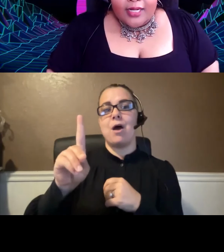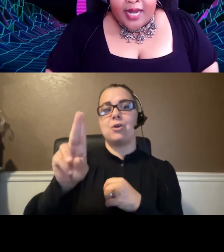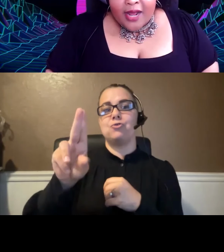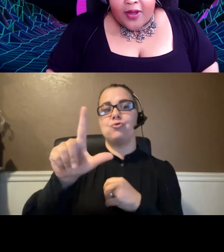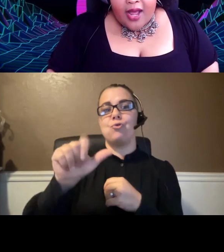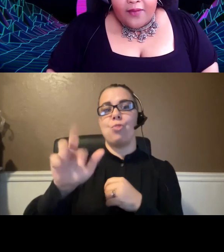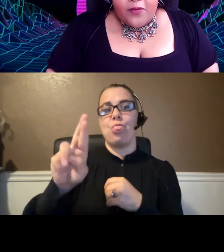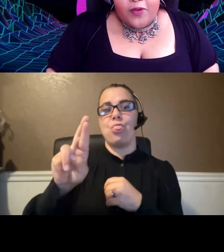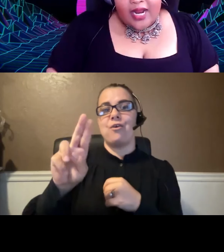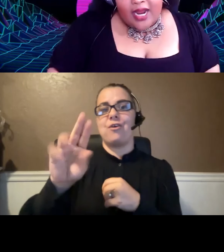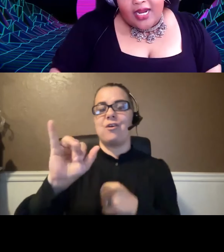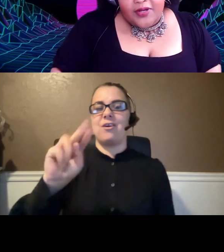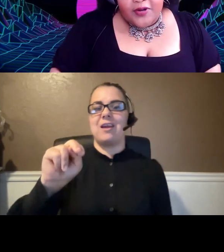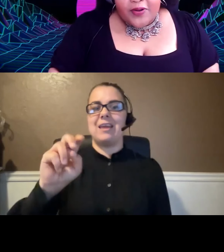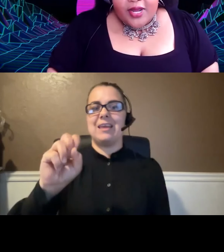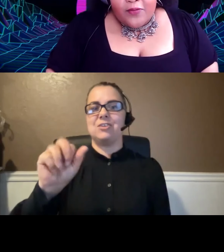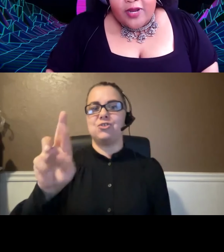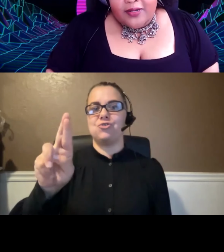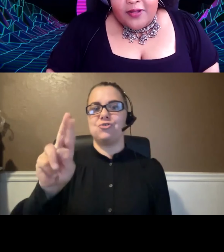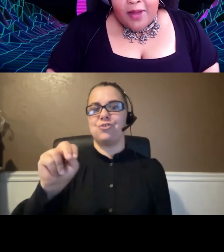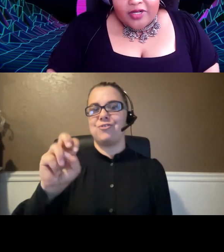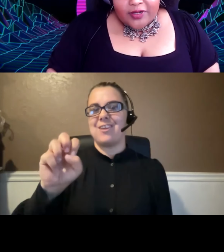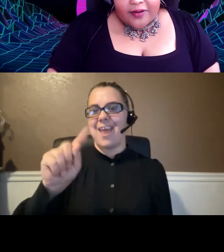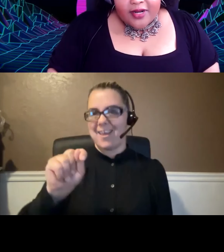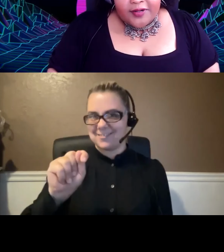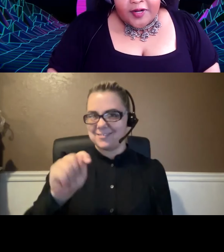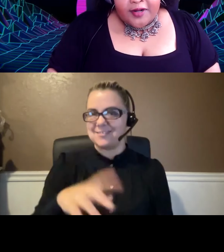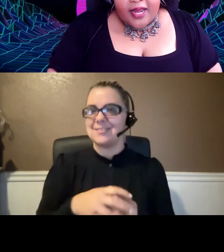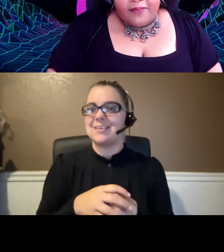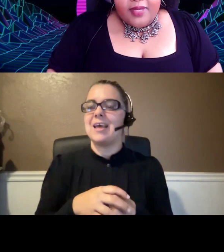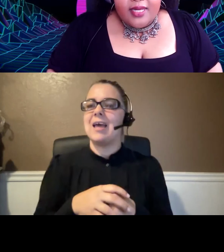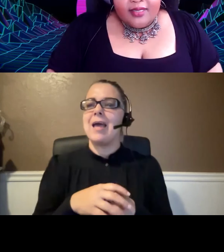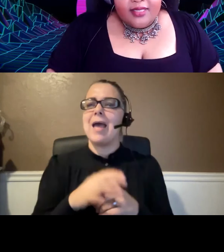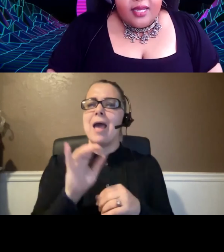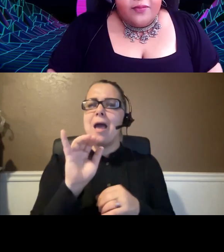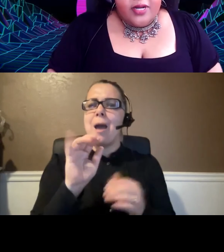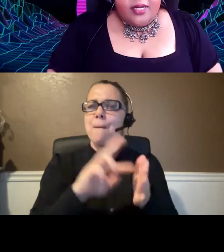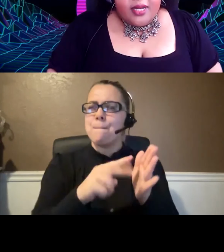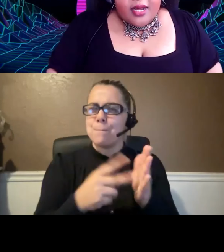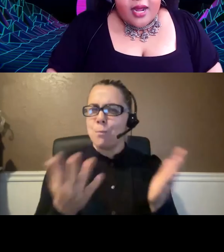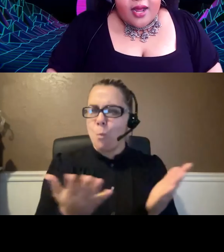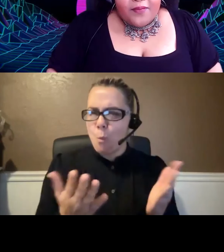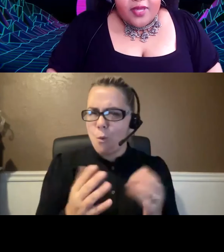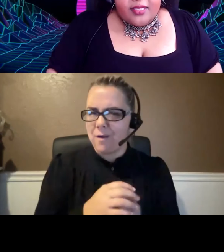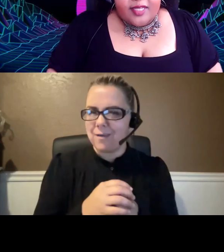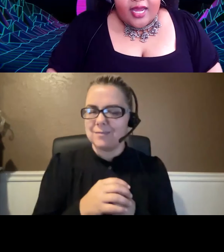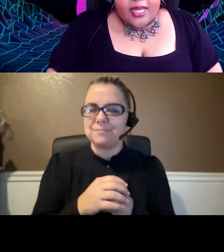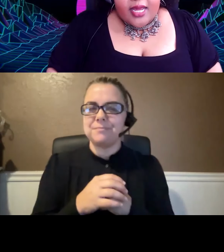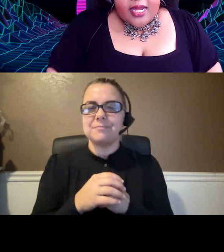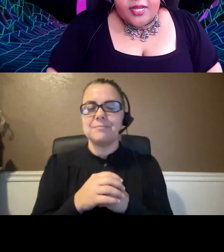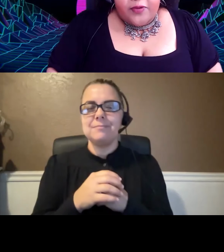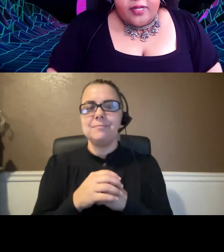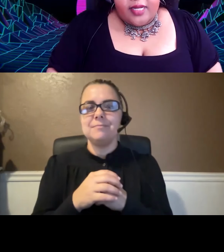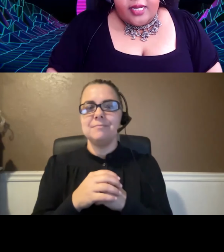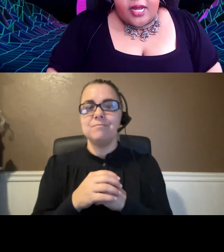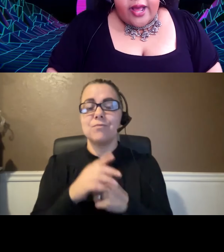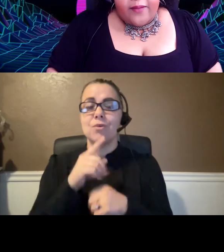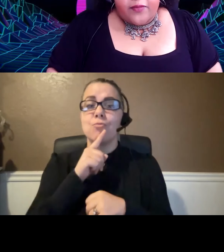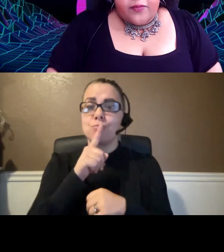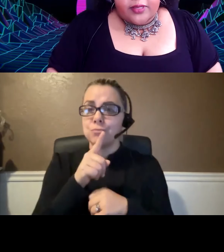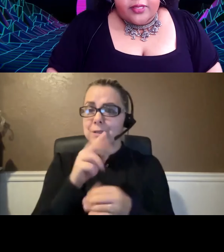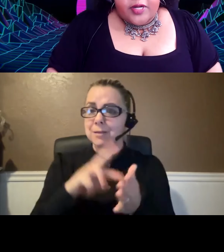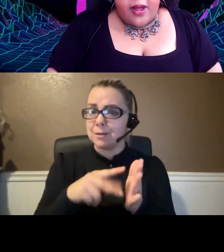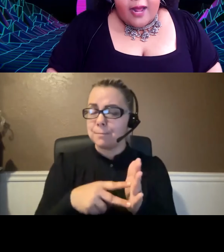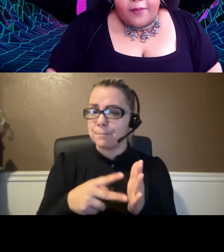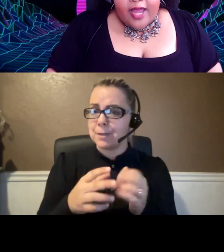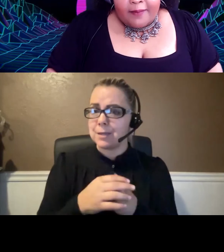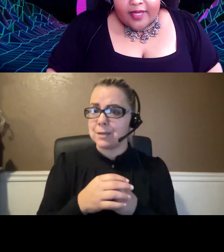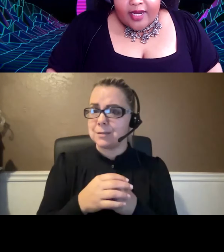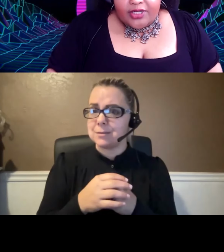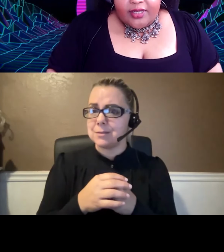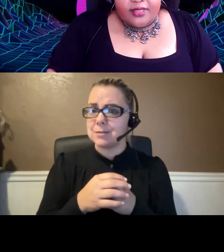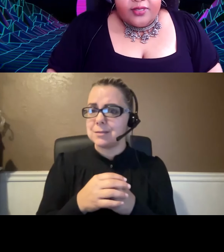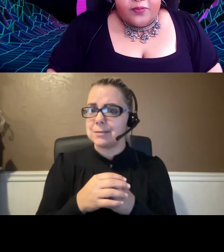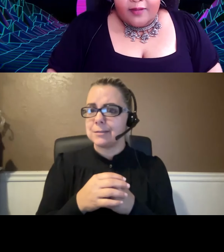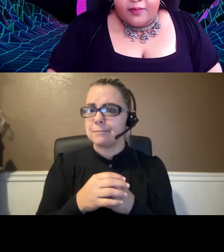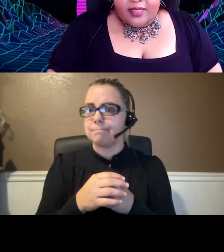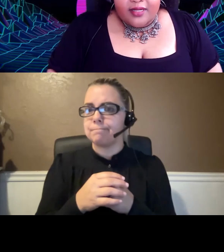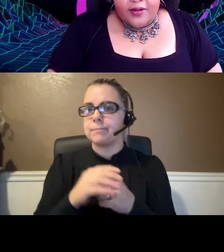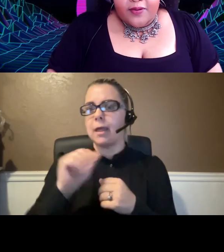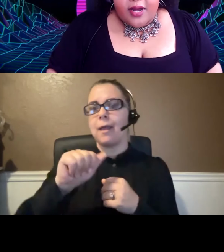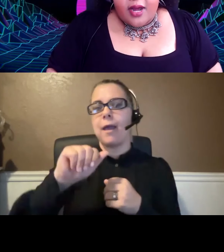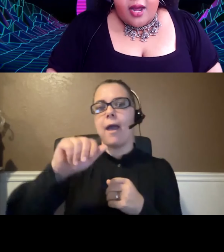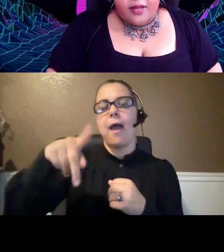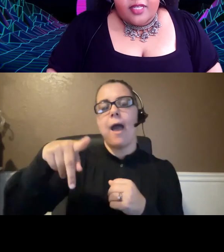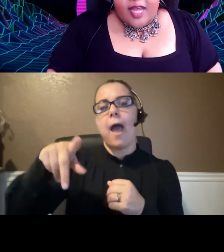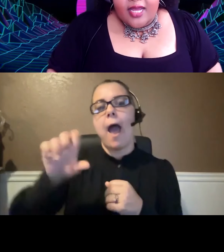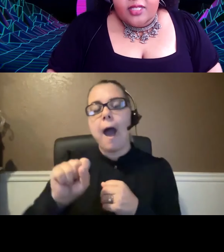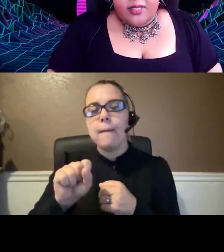Now, what the modular Internet means and what it is, is that really, applications, websites that